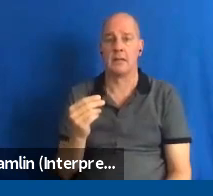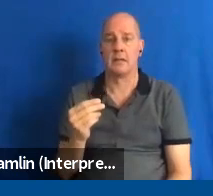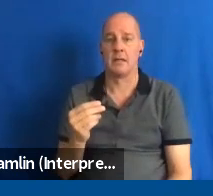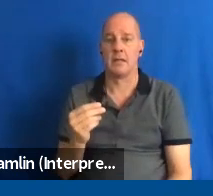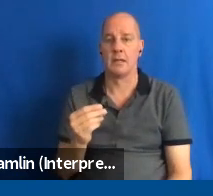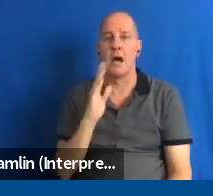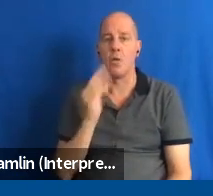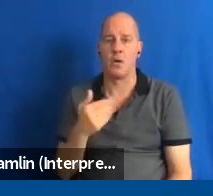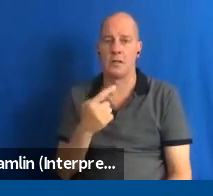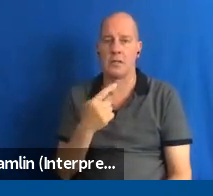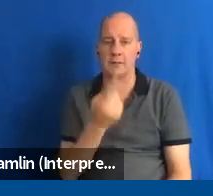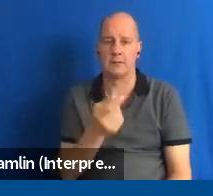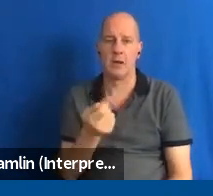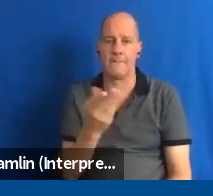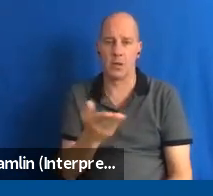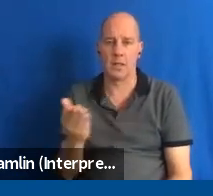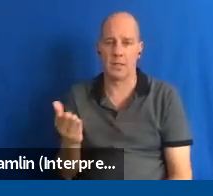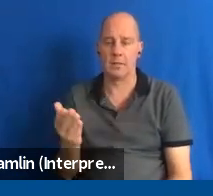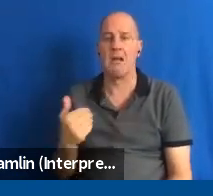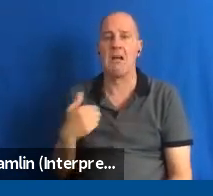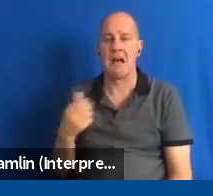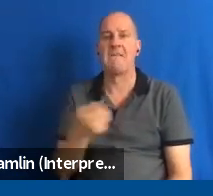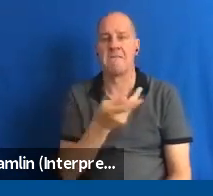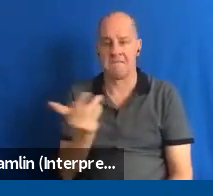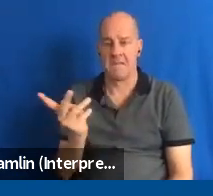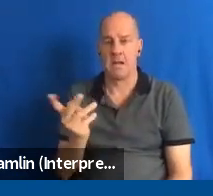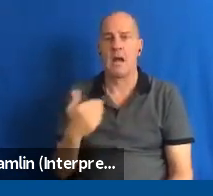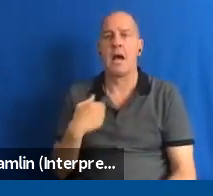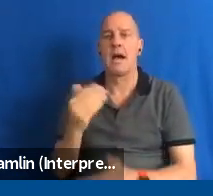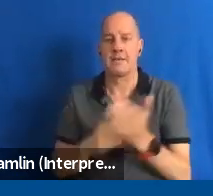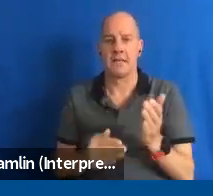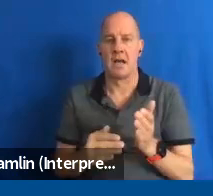things. First there has been a couple there has been some guidance at least by the federal